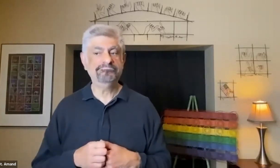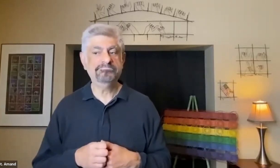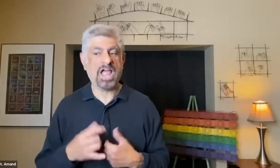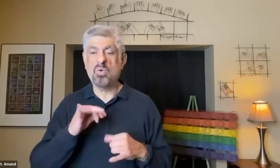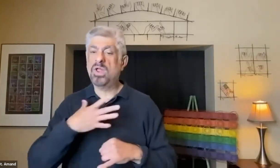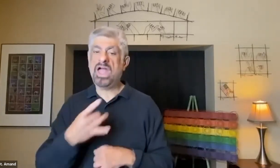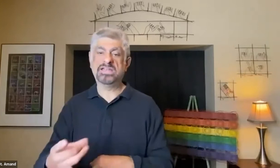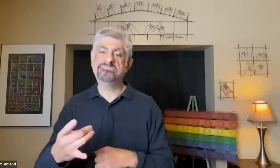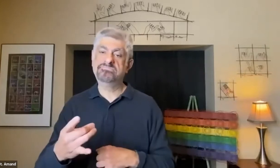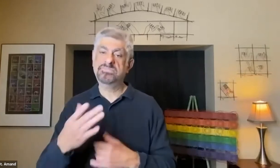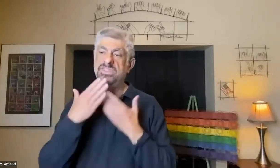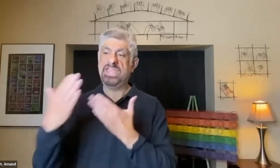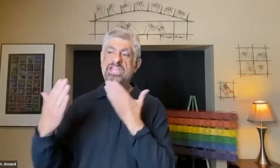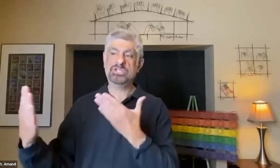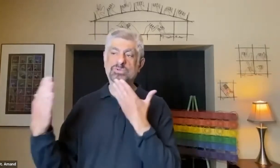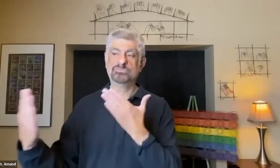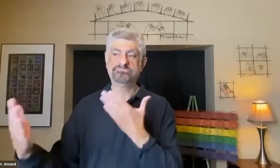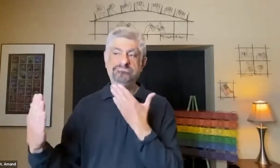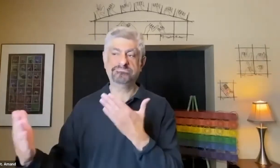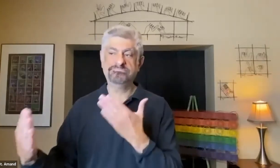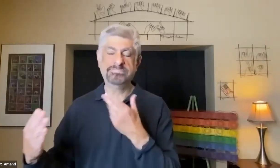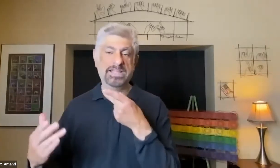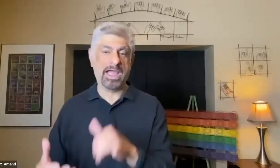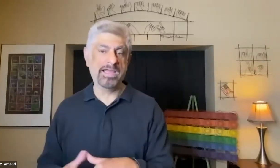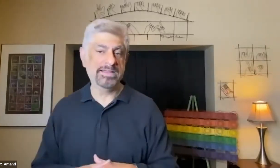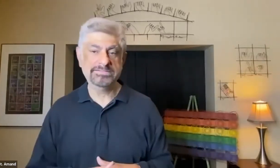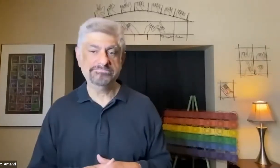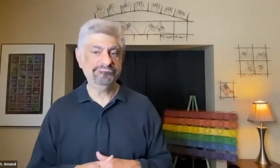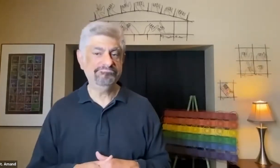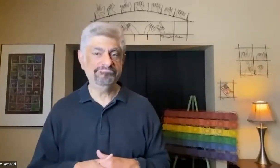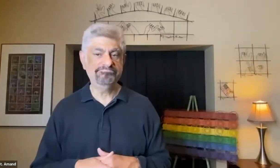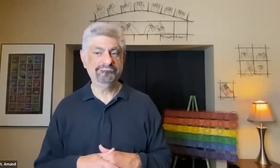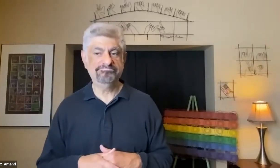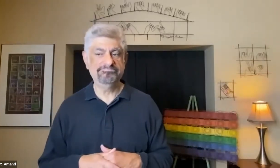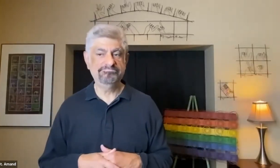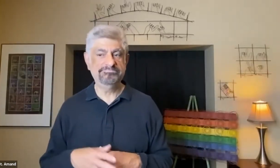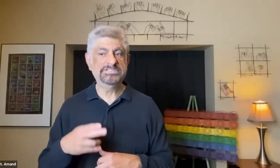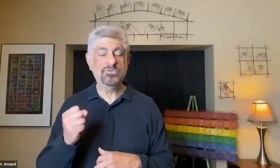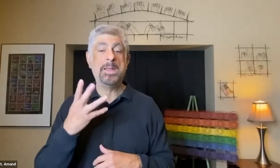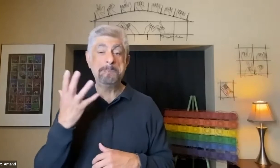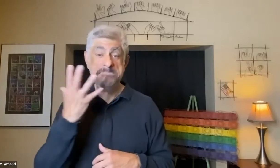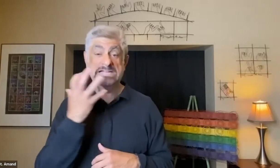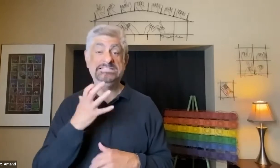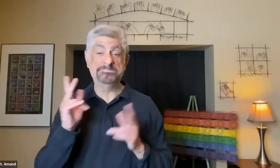Uh, hmm. I would just like to give big thanks to Guy